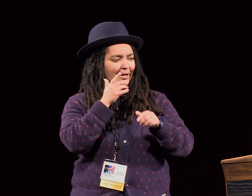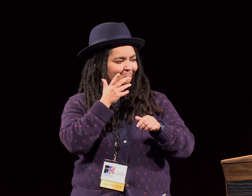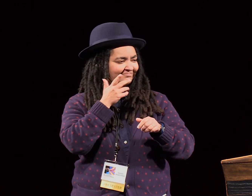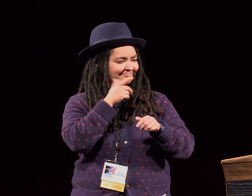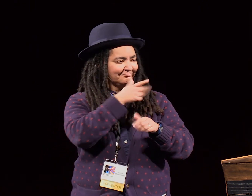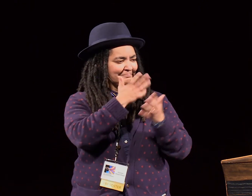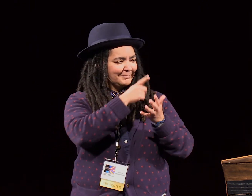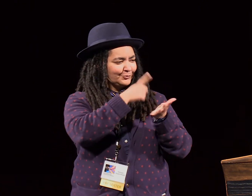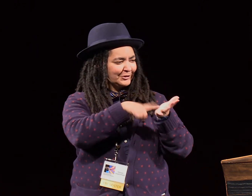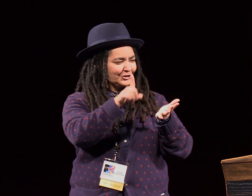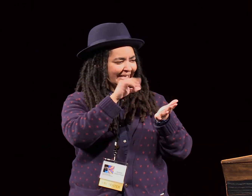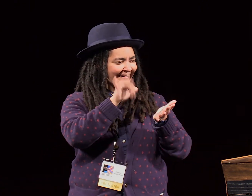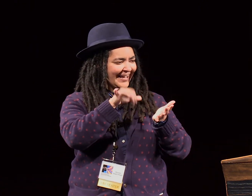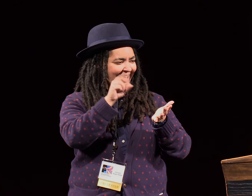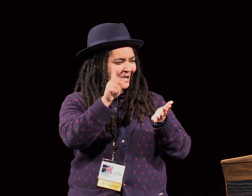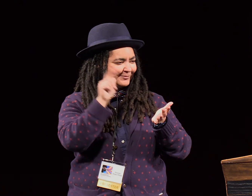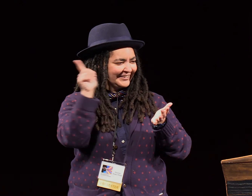as well in the Philippines.